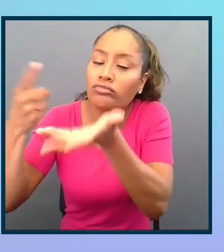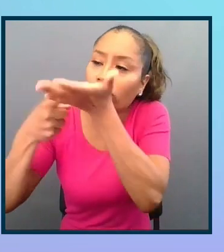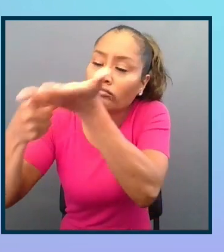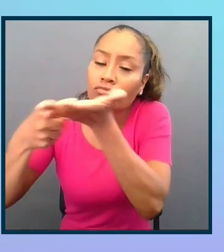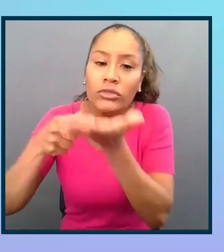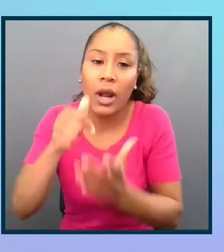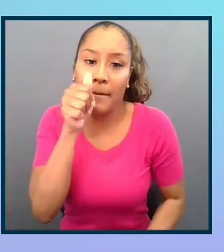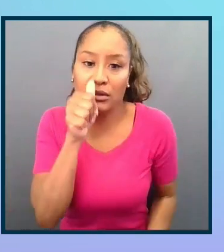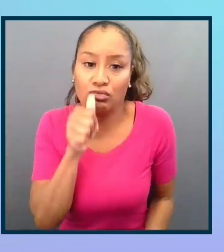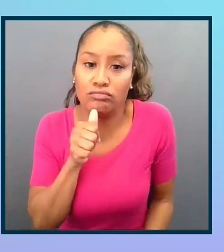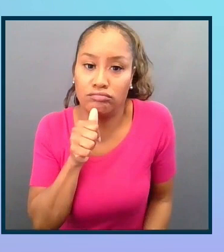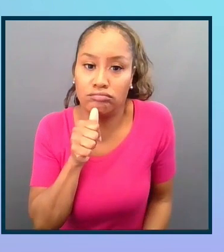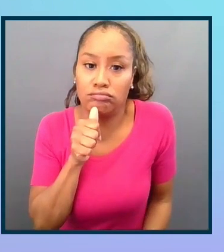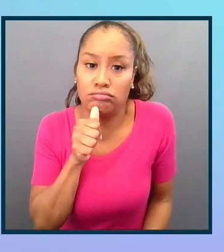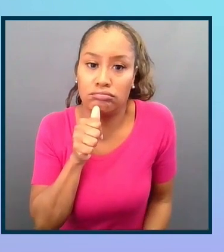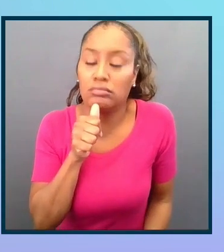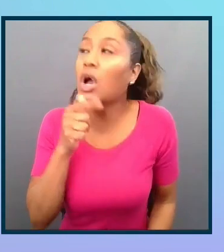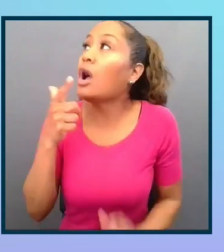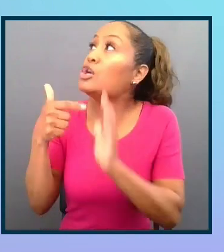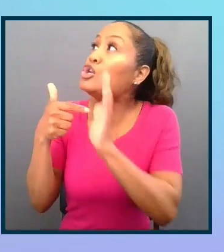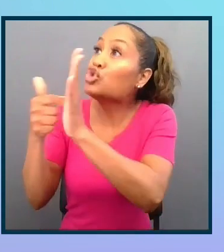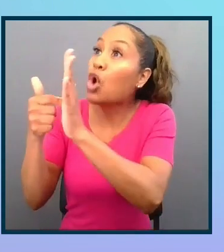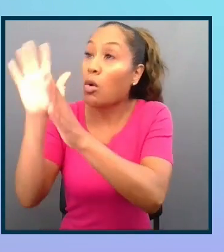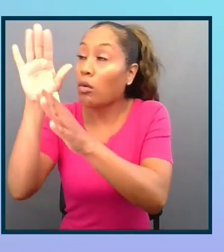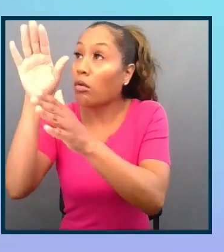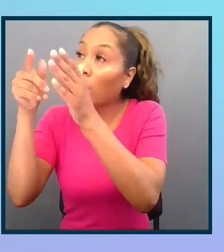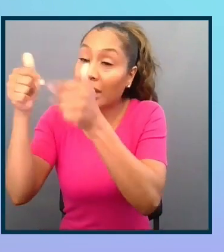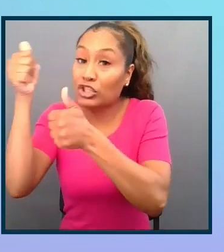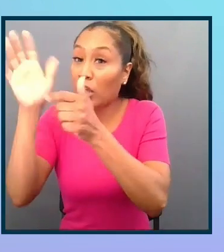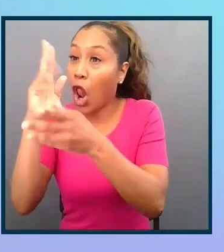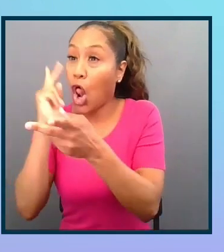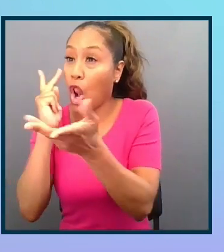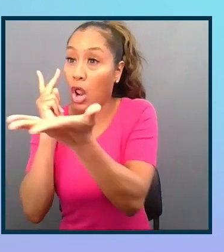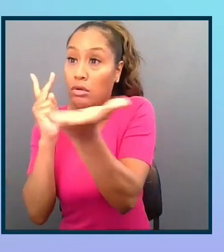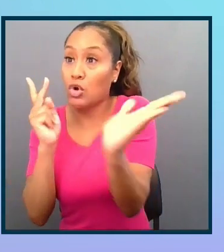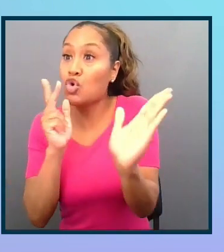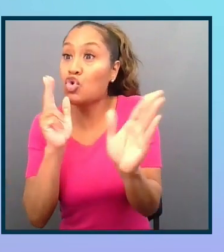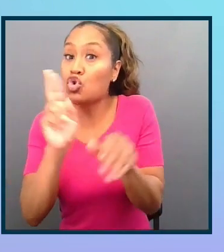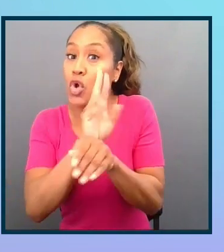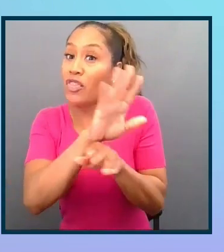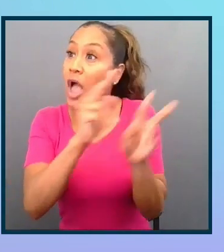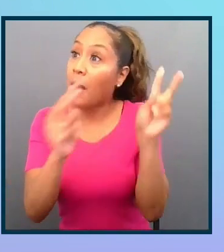Showing user perspectives, first and foremost, can make a huge impact.